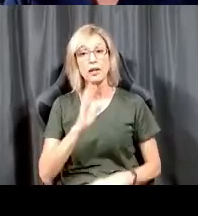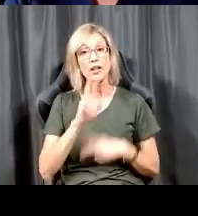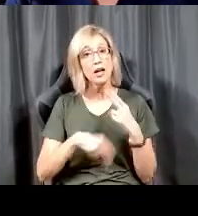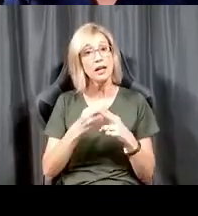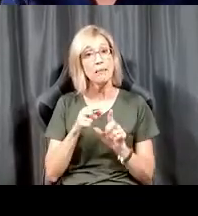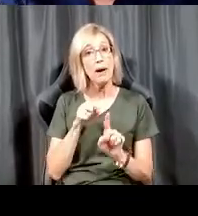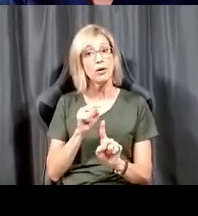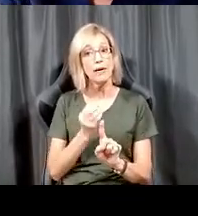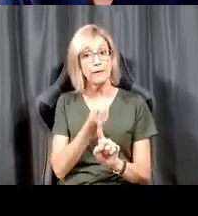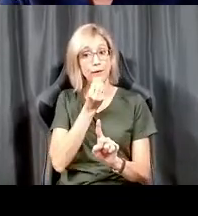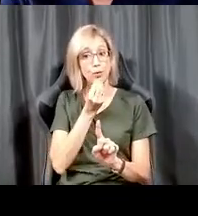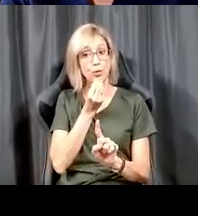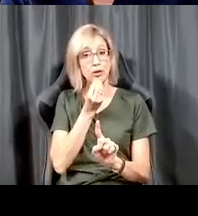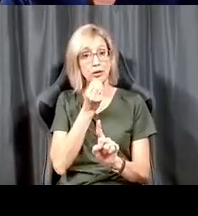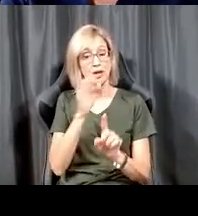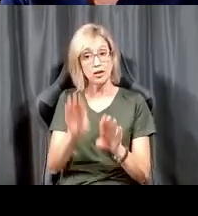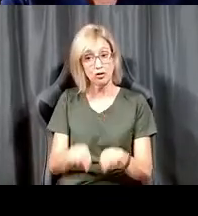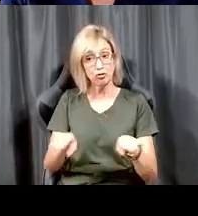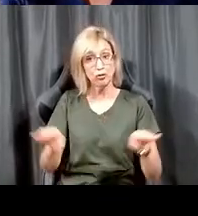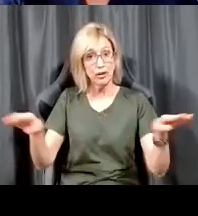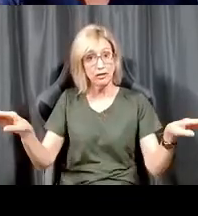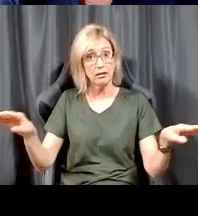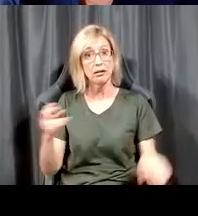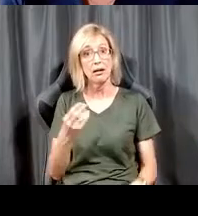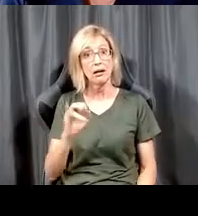and children or individuals who are hyposensitive to taste